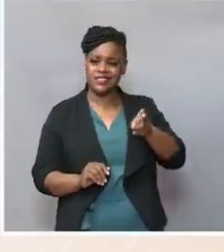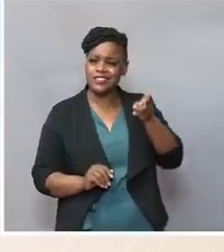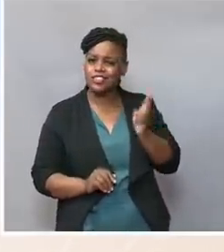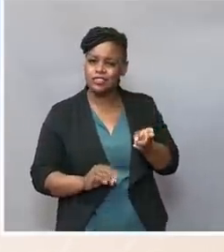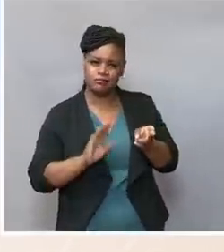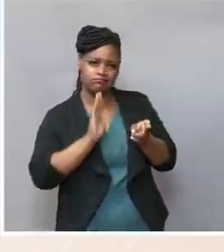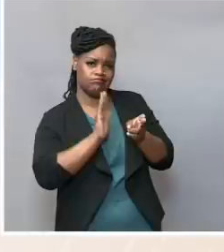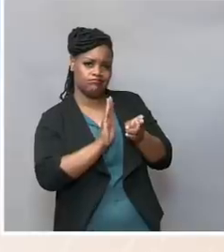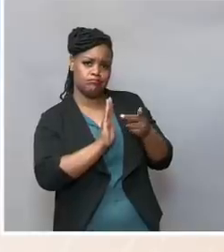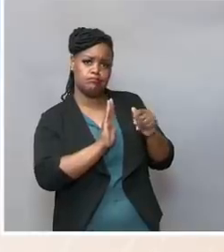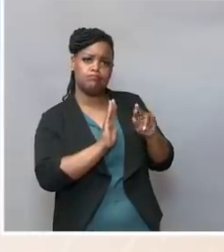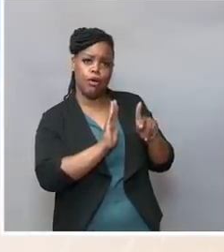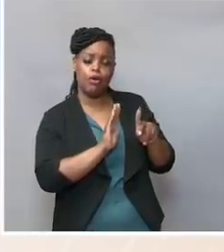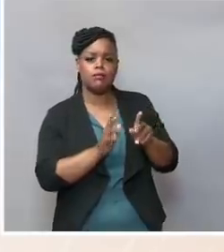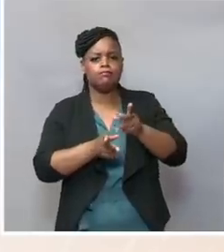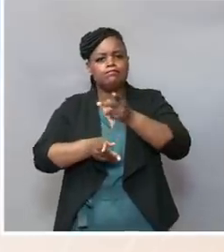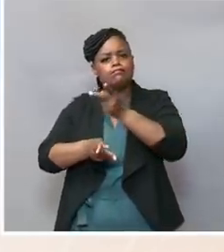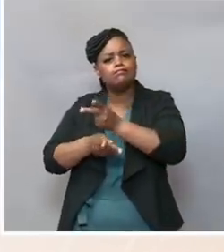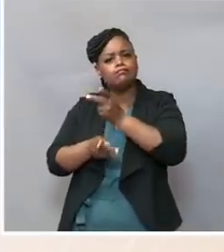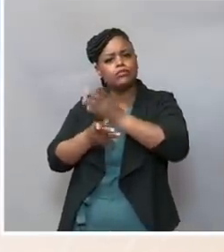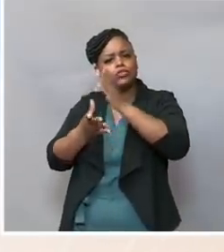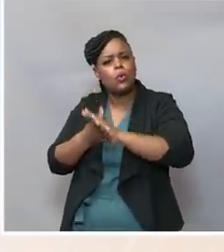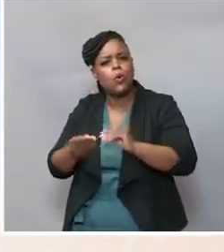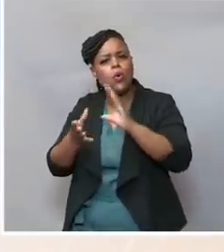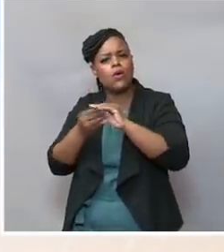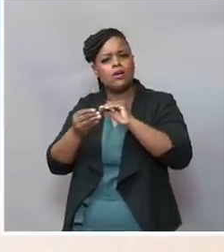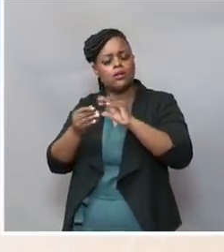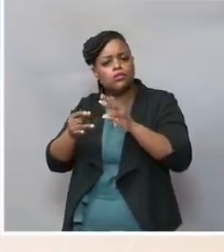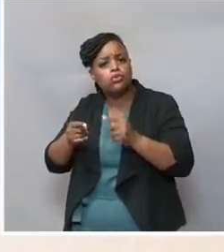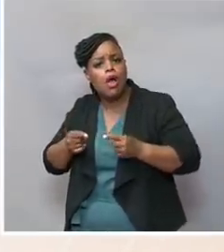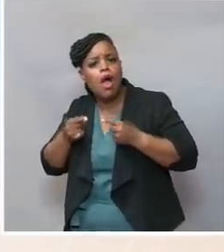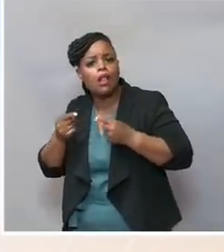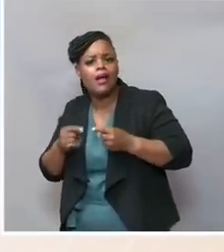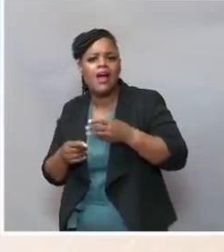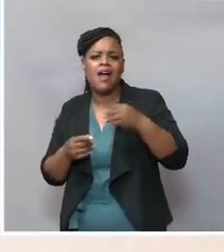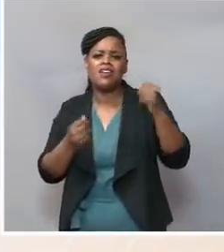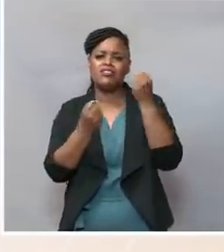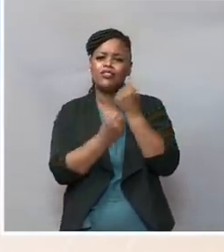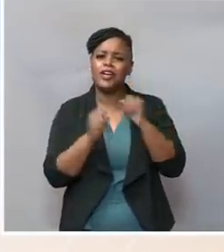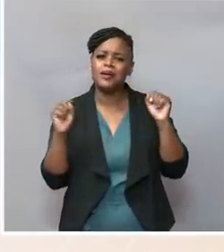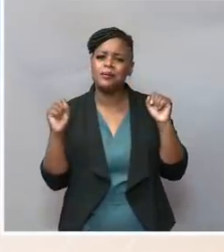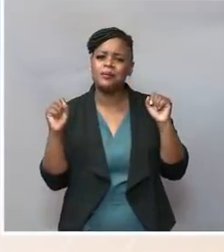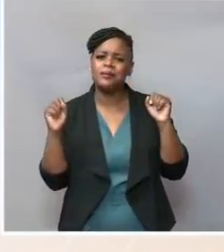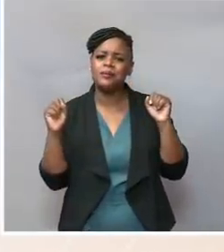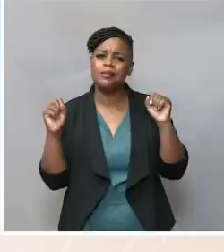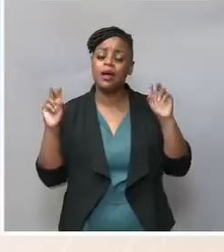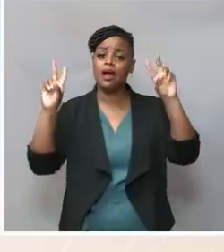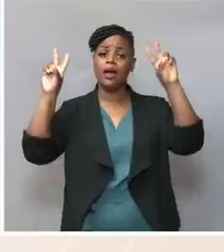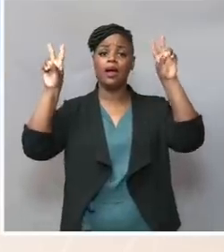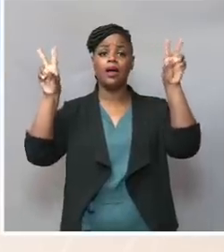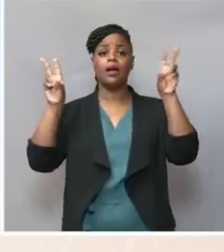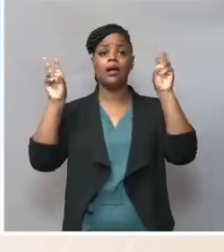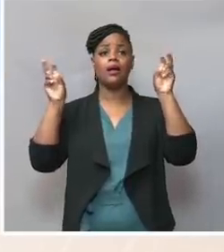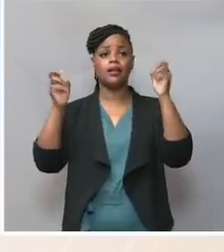struggle and emancipation in its musical collection, Freedom is Coming Songs of Freedom, Resistance